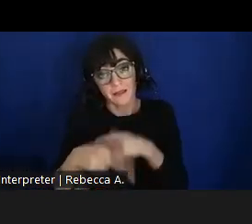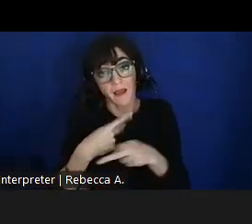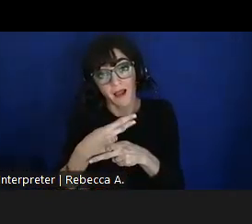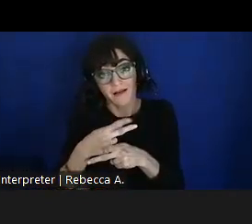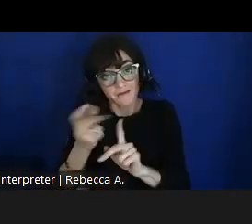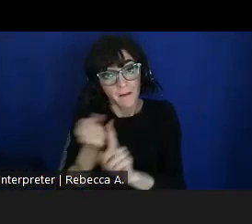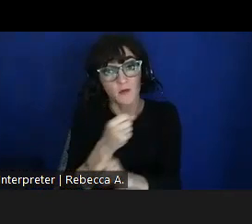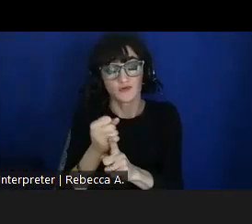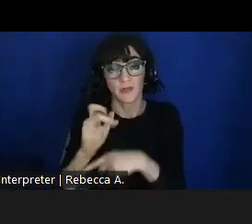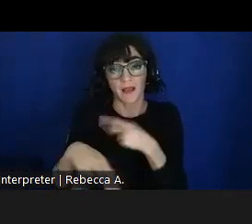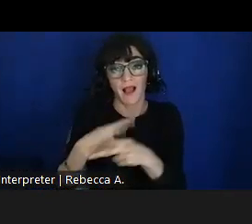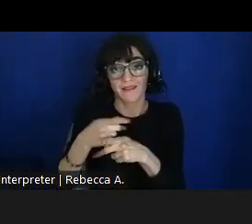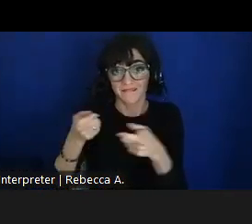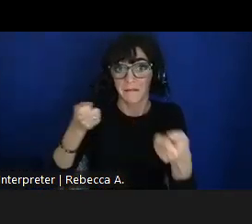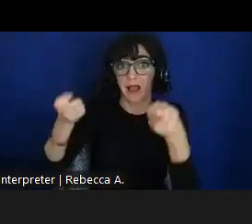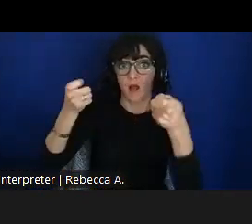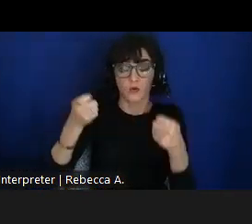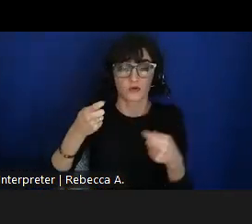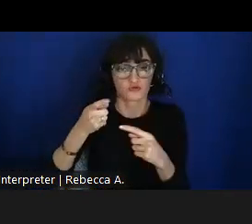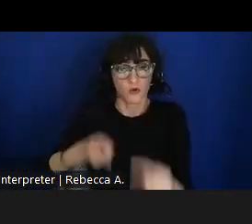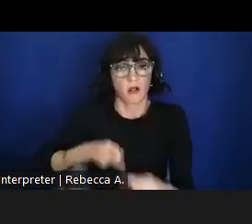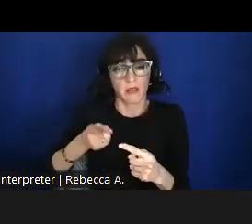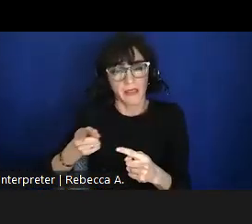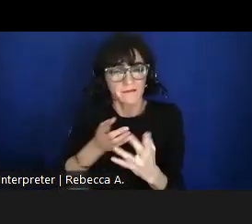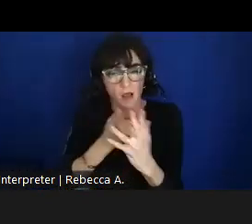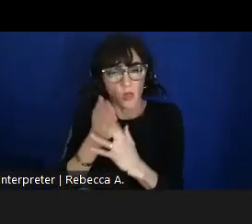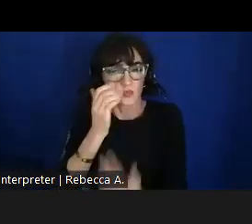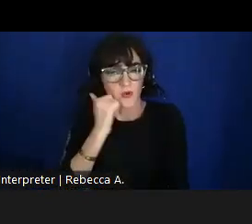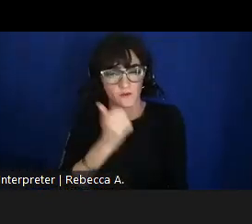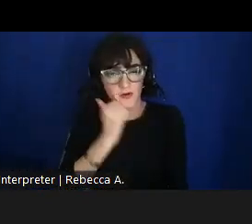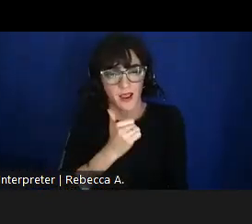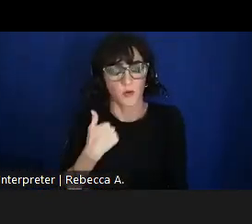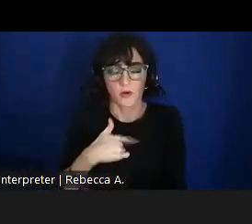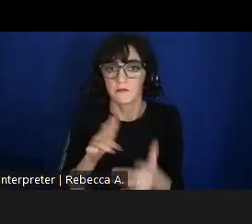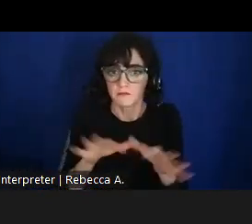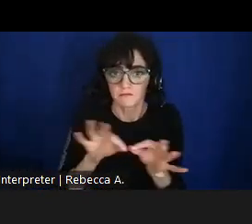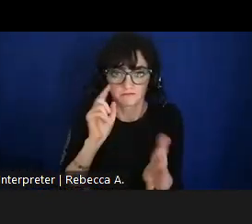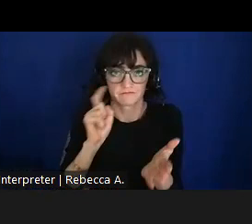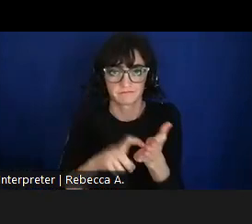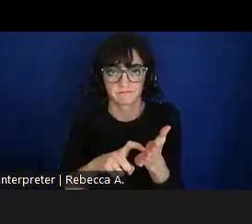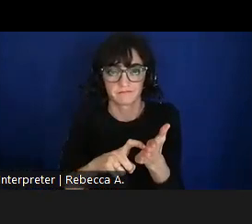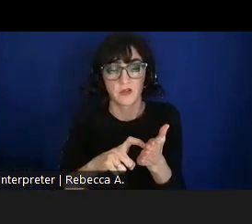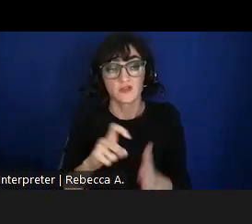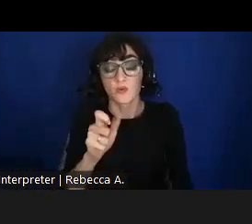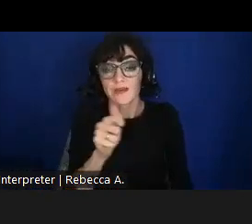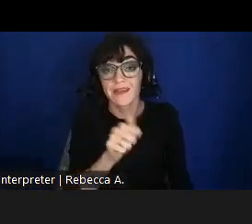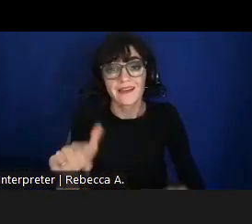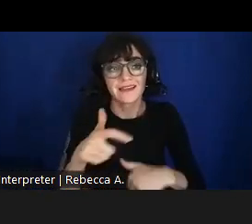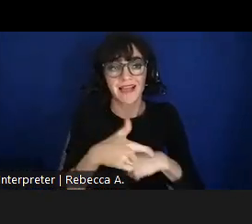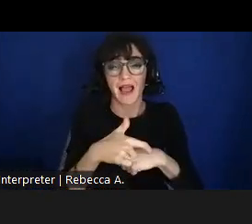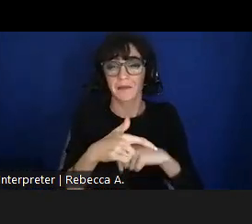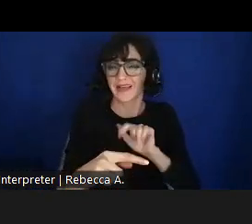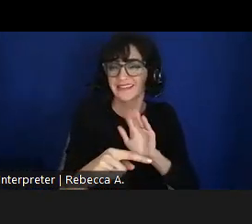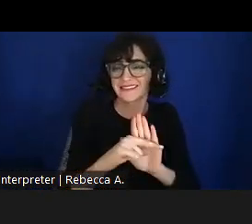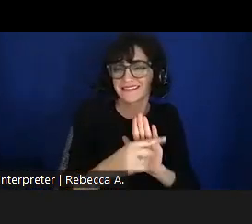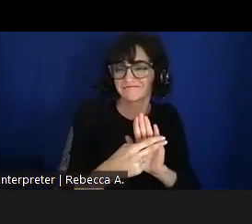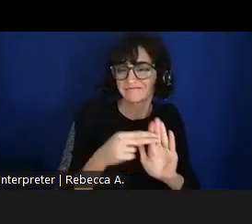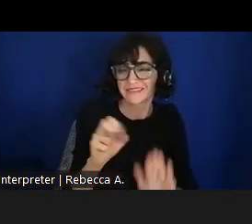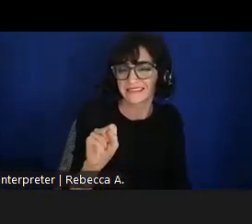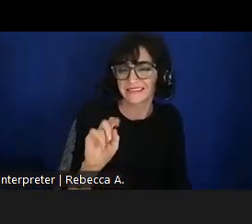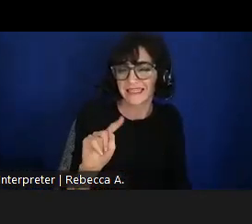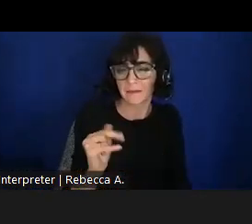so anywhere where there is a place for stigma to come into our service that is a place where